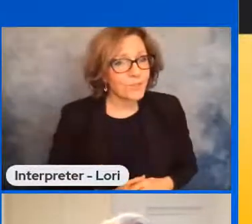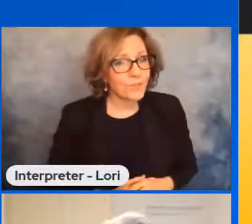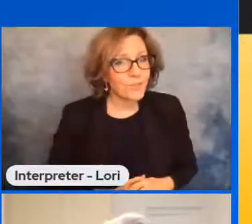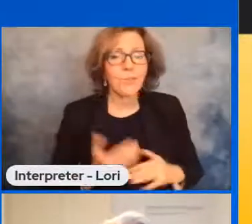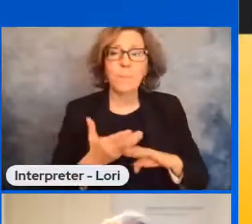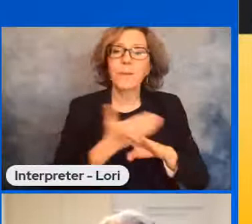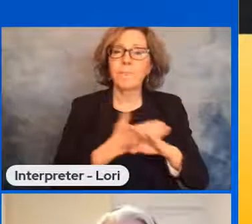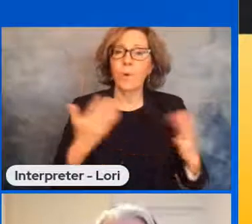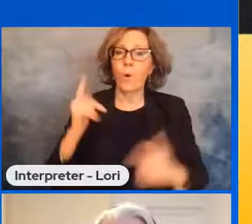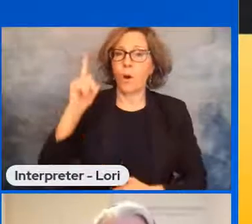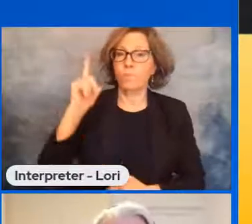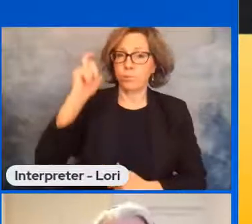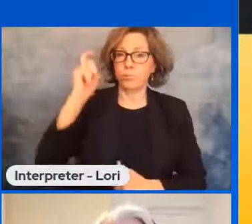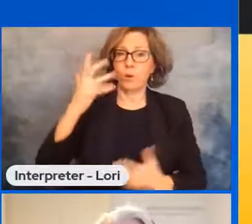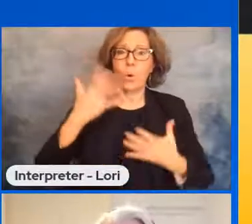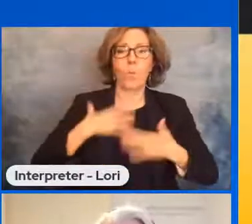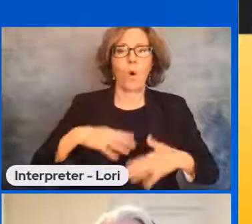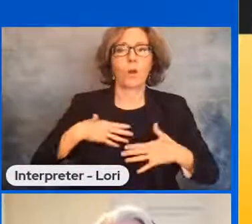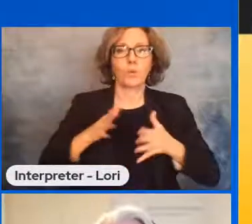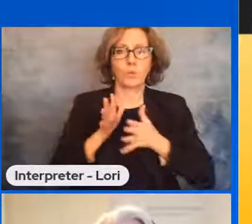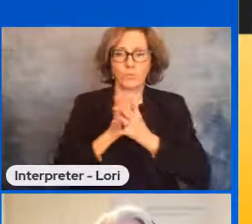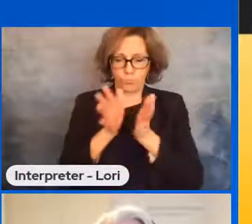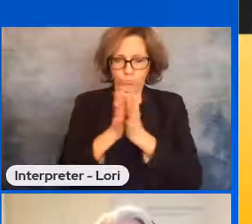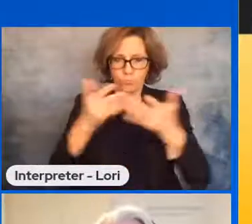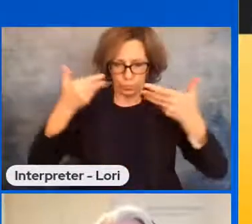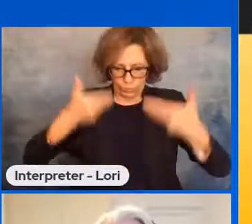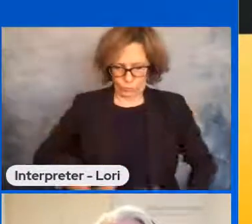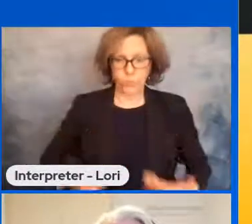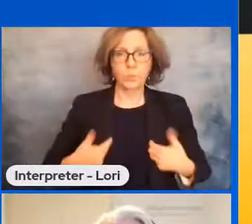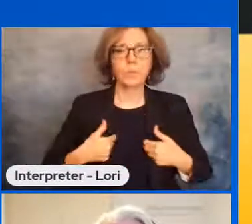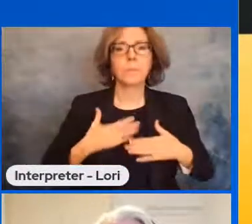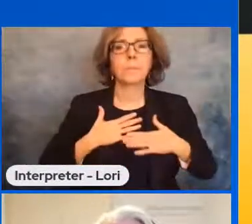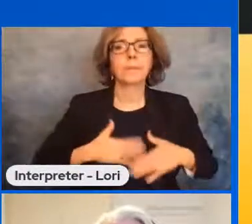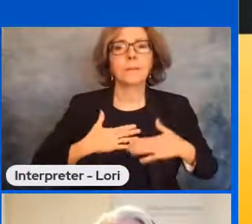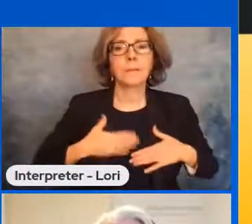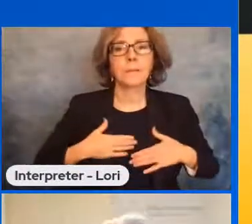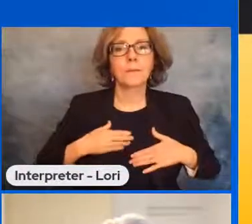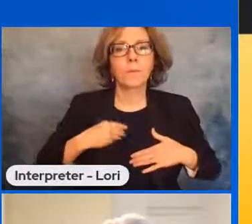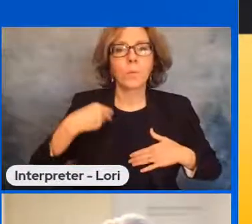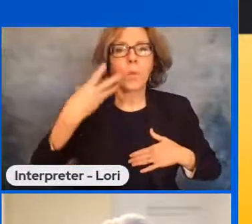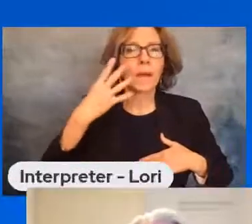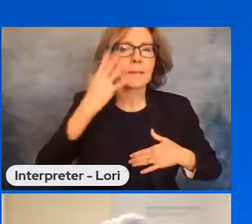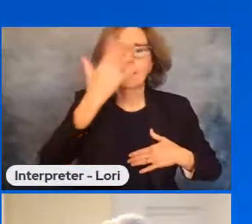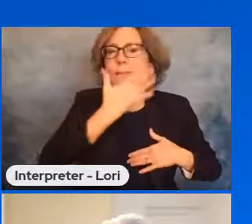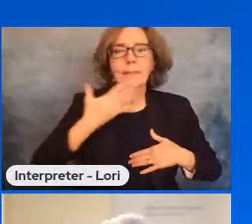a brief description of myself. I'm a white male with the pronouns of he and him.